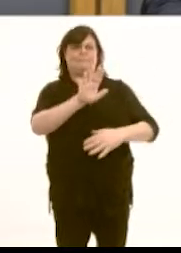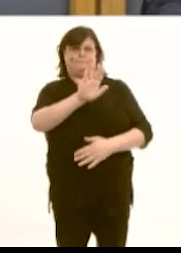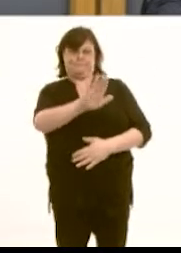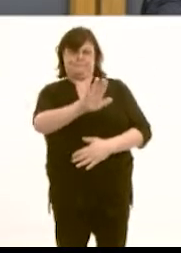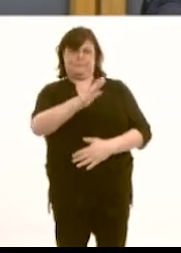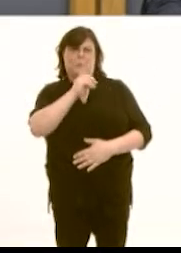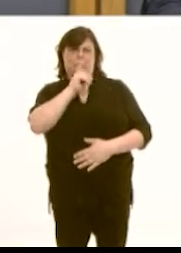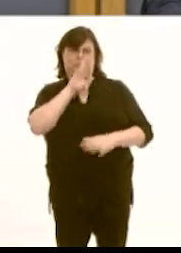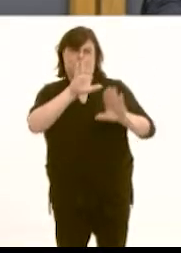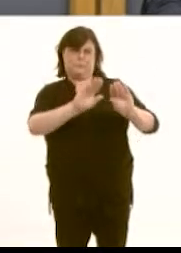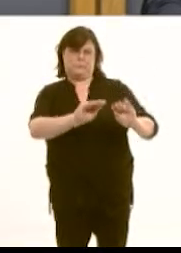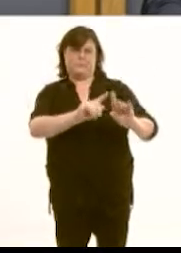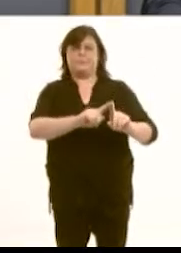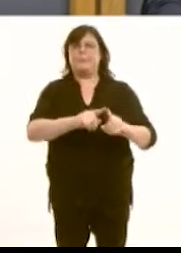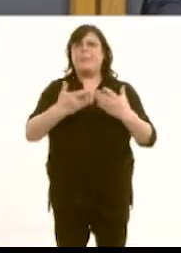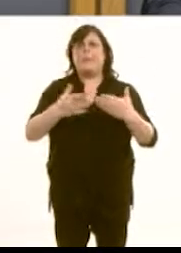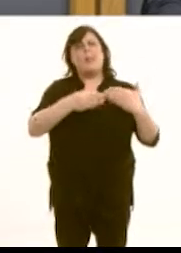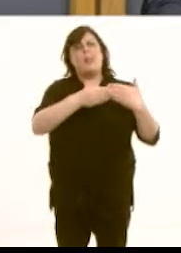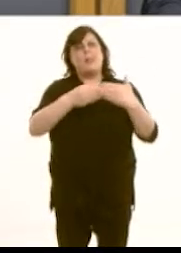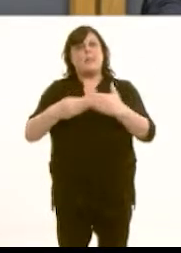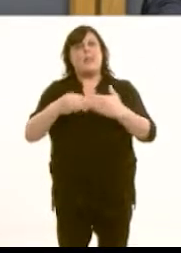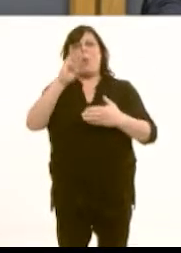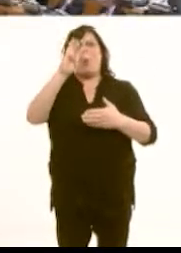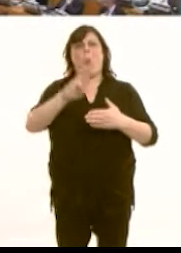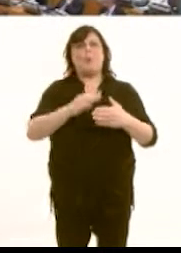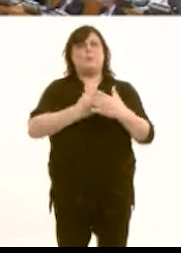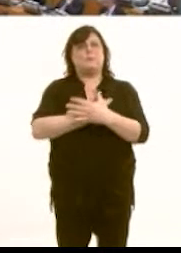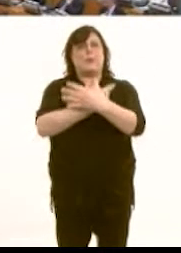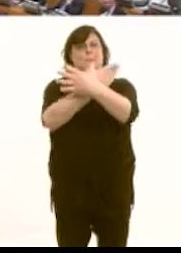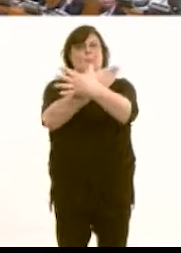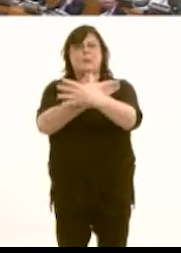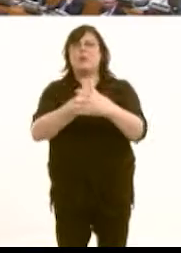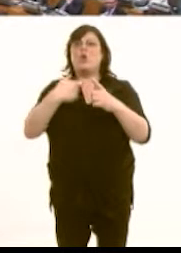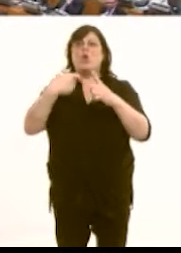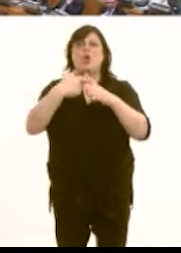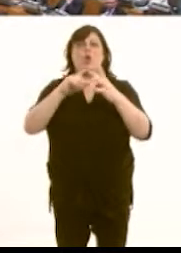Now we move to the leader of the Welsh Liberal Democrats, Kirsty Williams. Kirsty Williams: Thank you, Presiding Officer.